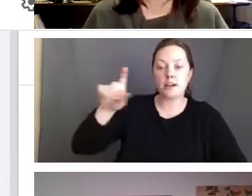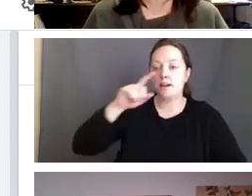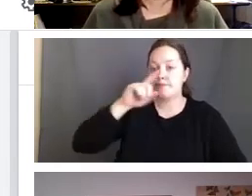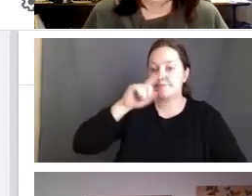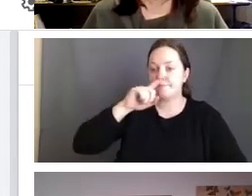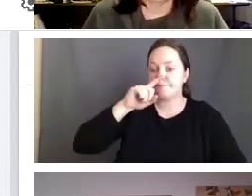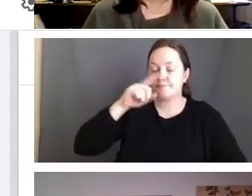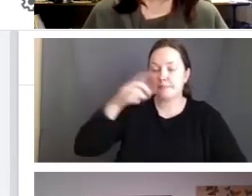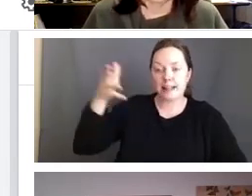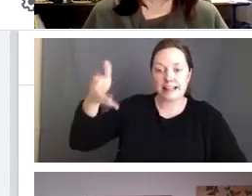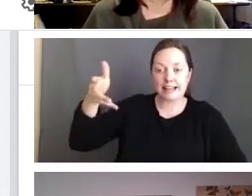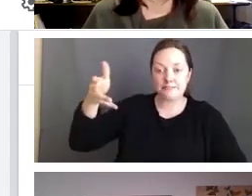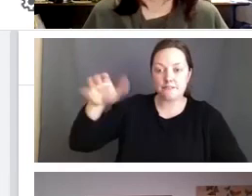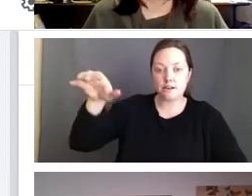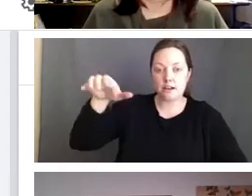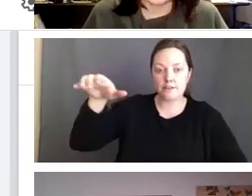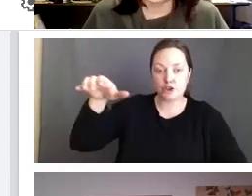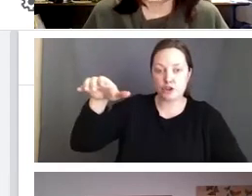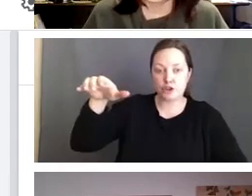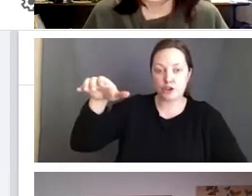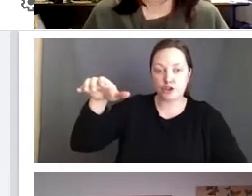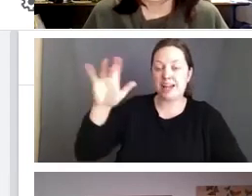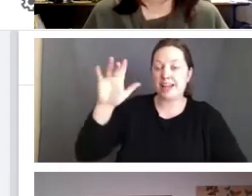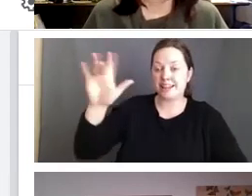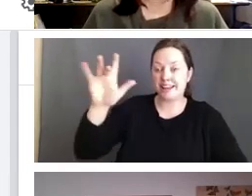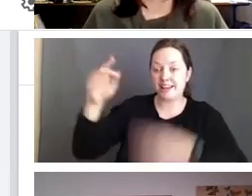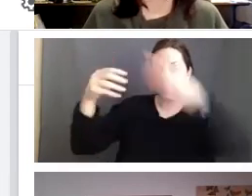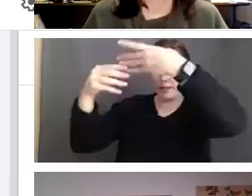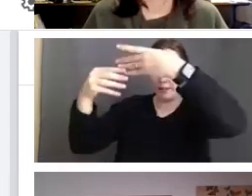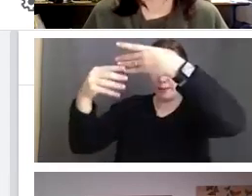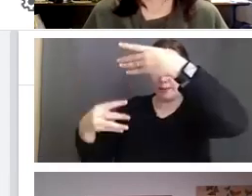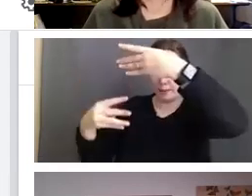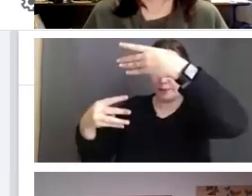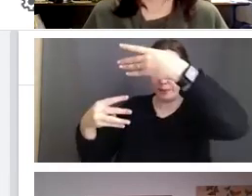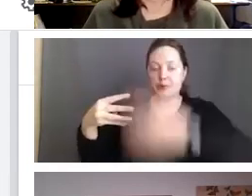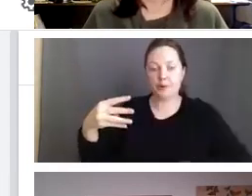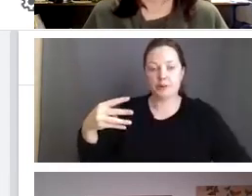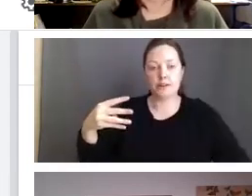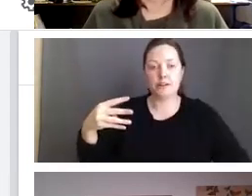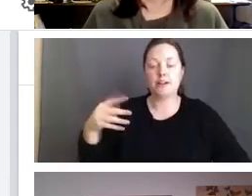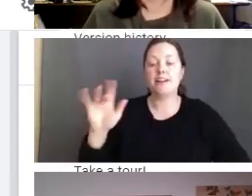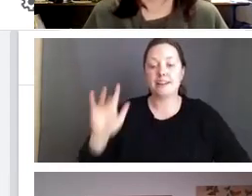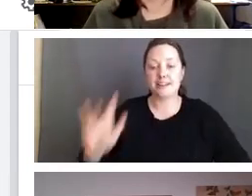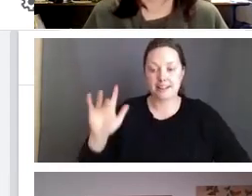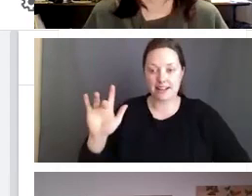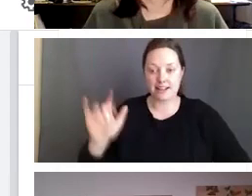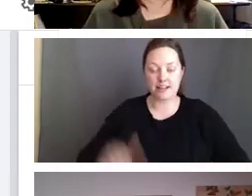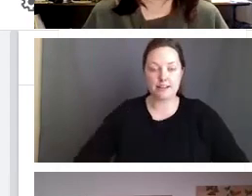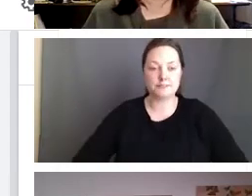In each portfolio. Once a layout is placed on a page you added the information or picture or video.